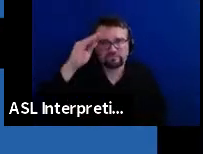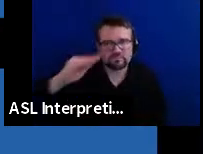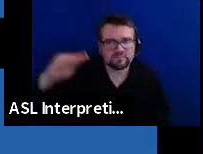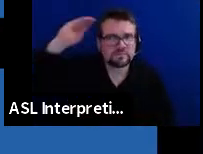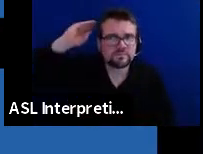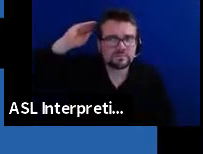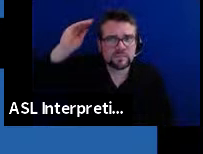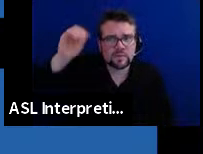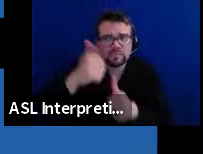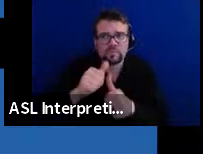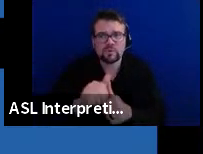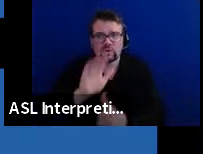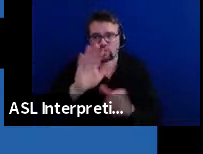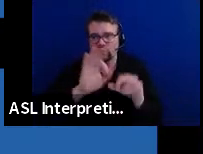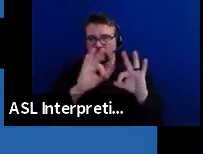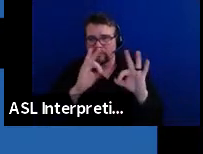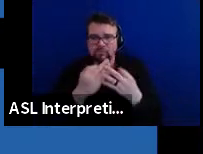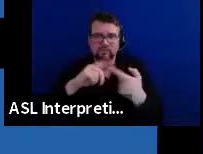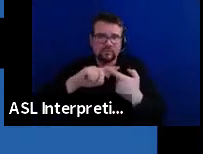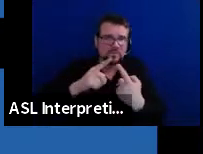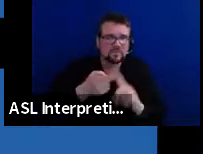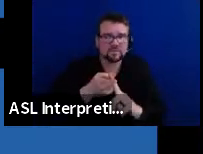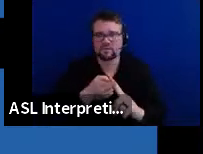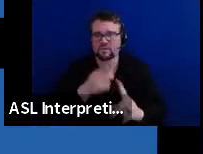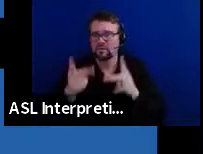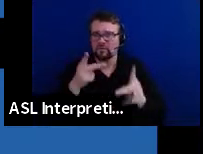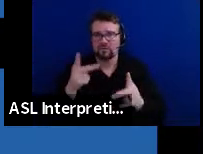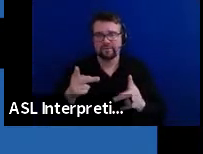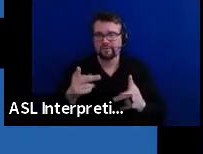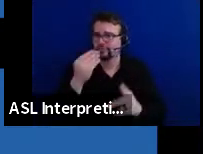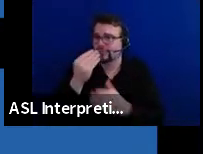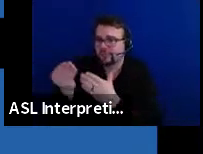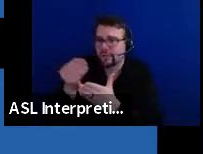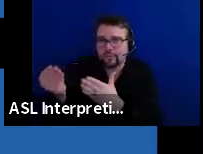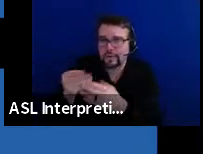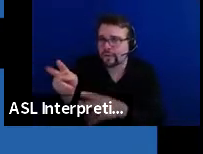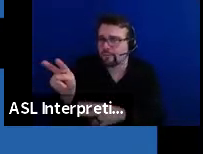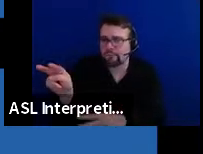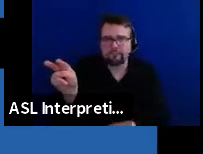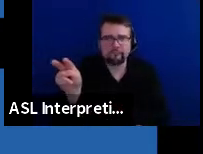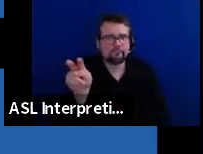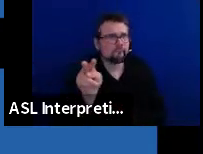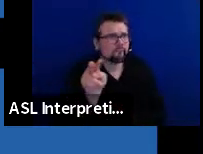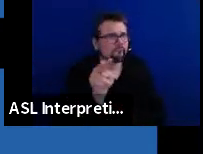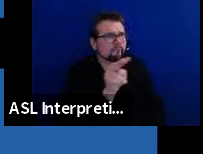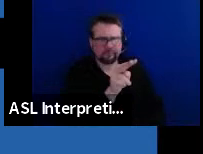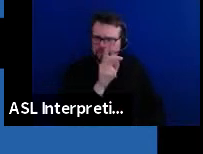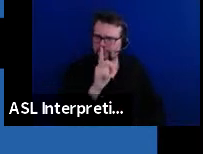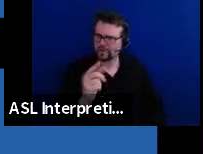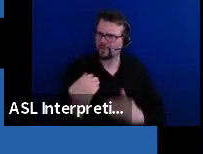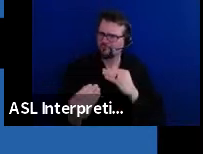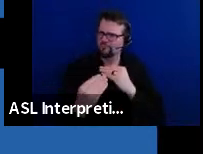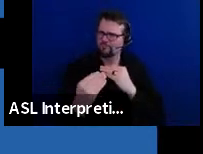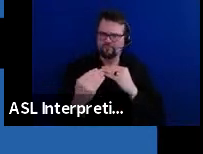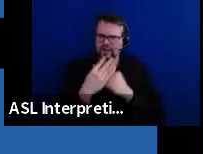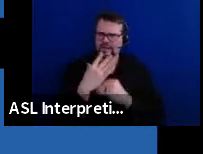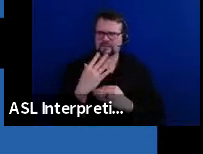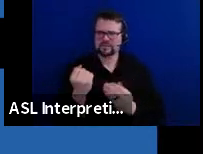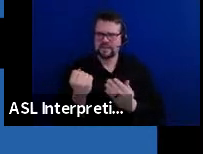YOUR FAMILY, THE PEOPLE IN THE GROCERY STORE, AND TO REALIZE THAT THIS AFFECTS PEOPLE ALL AROUND YOU IN YOUR LIFE EVERY